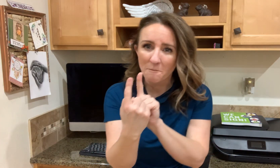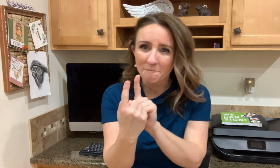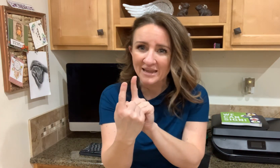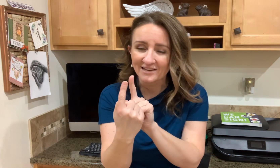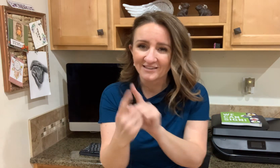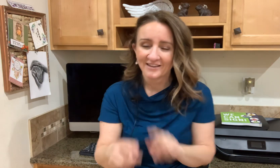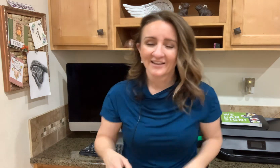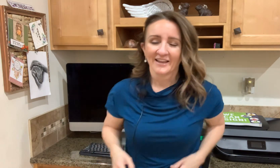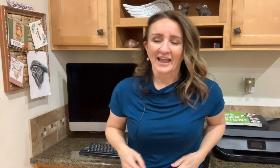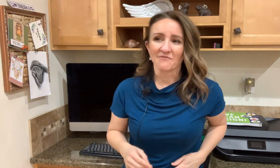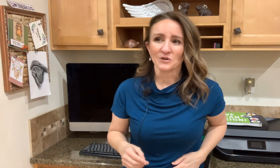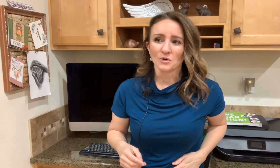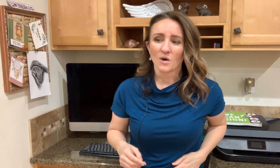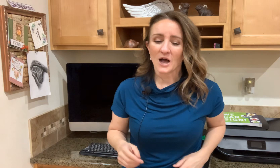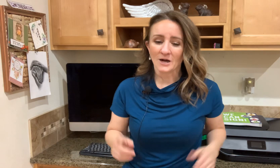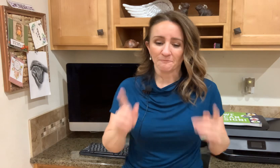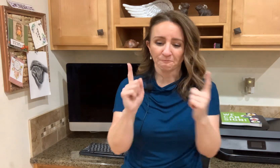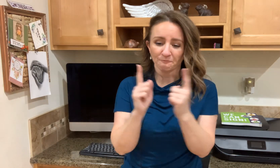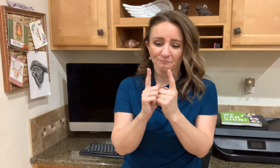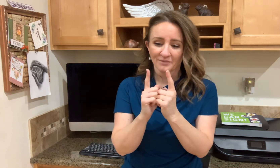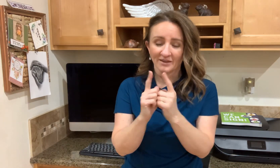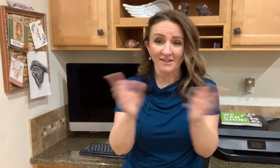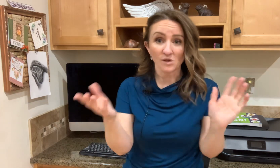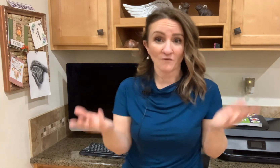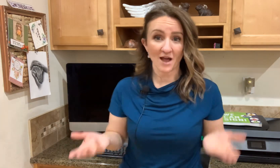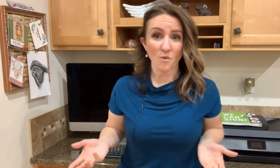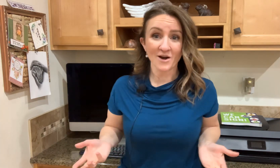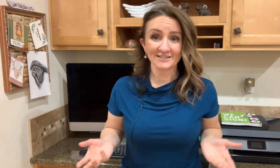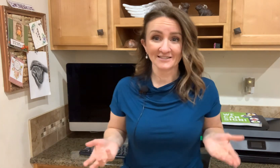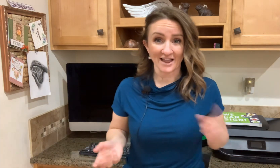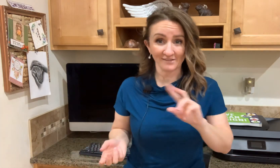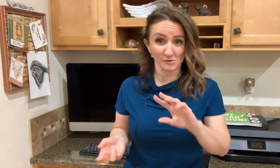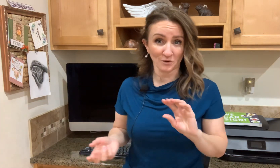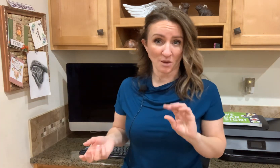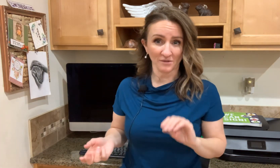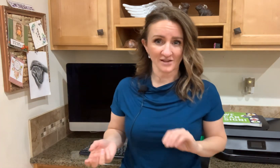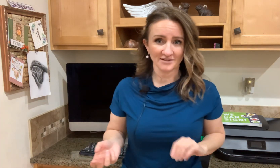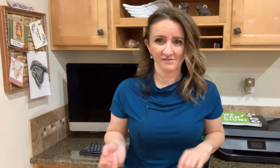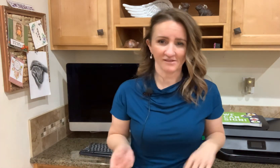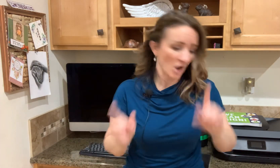"meet" so if I wanted to say... let's do a couple sentences.